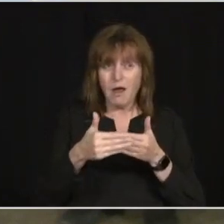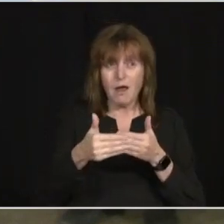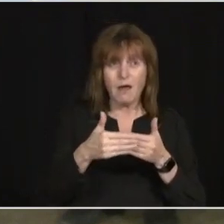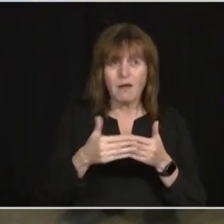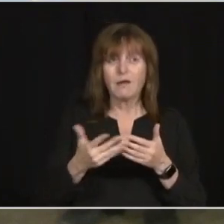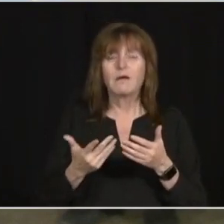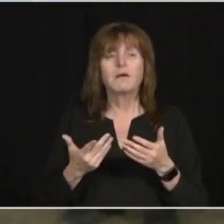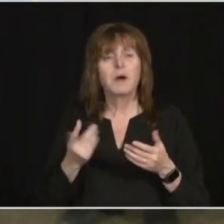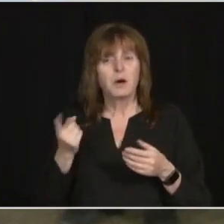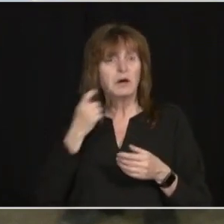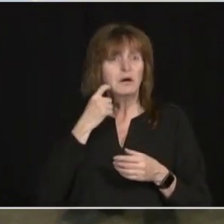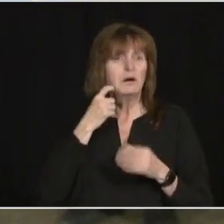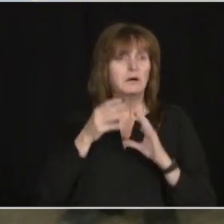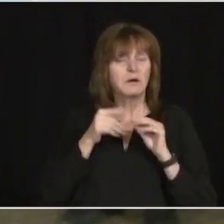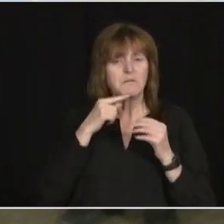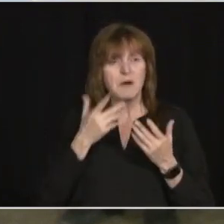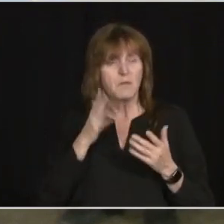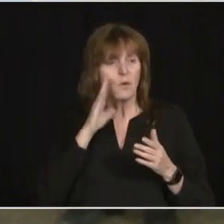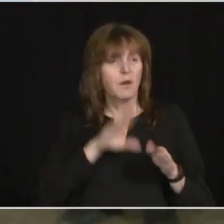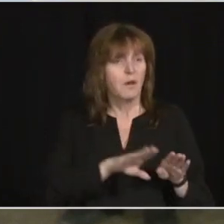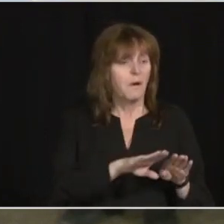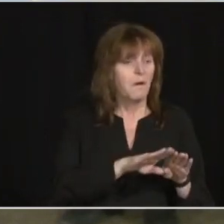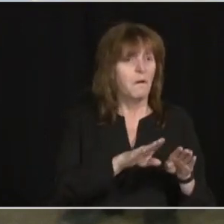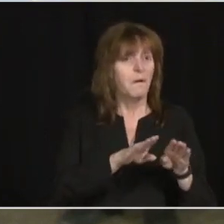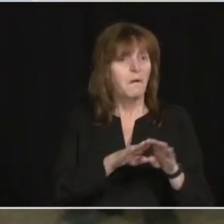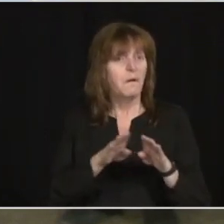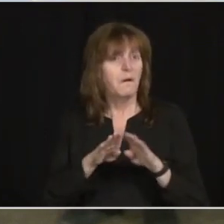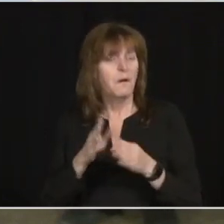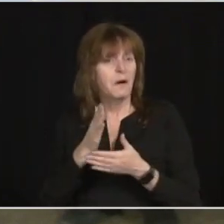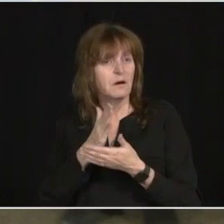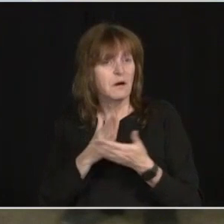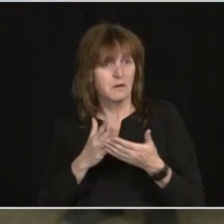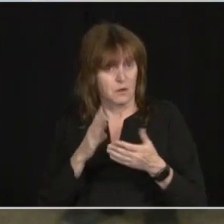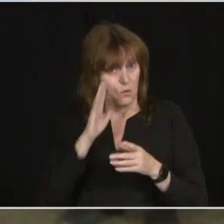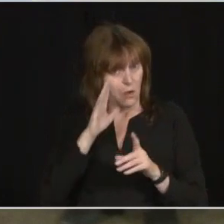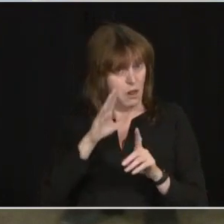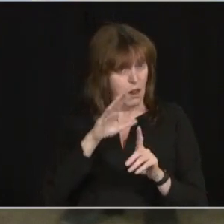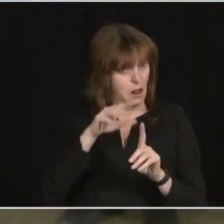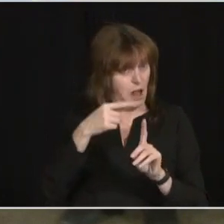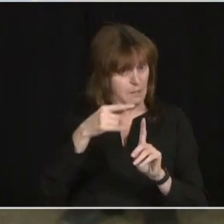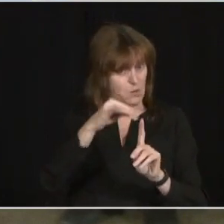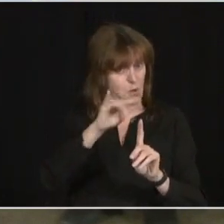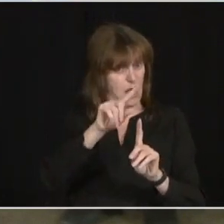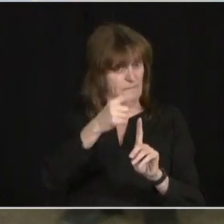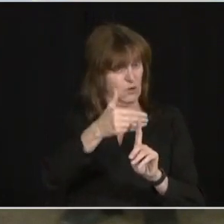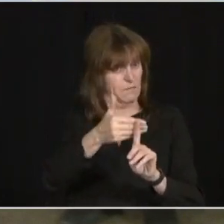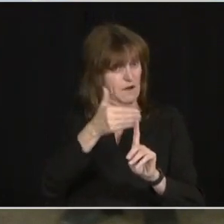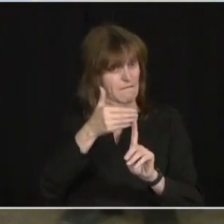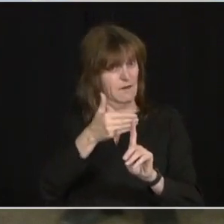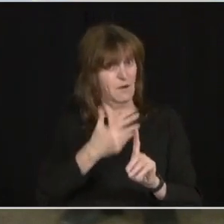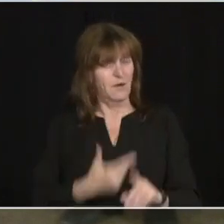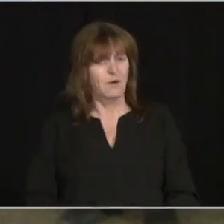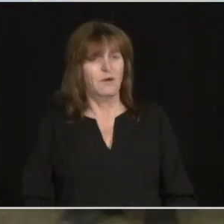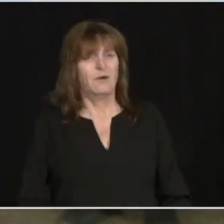staged changes by July 1? That's still a number of months away, a couple of months away.